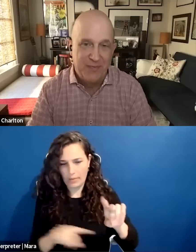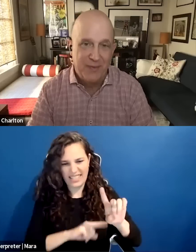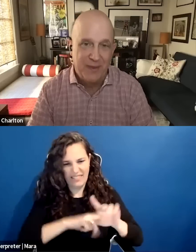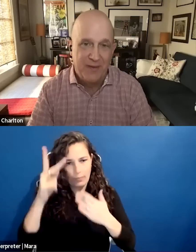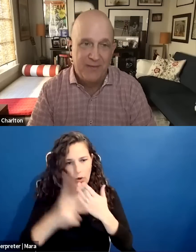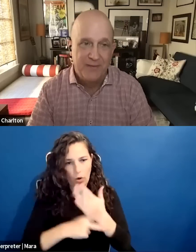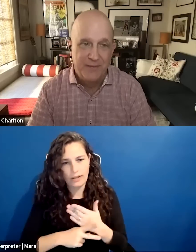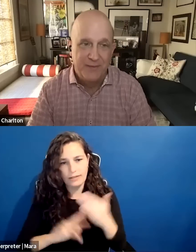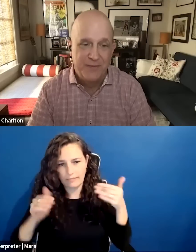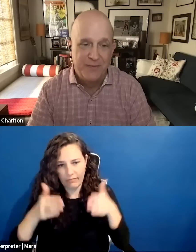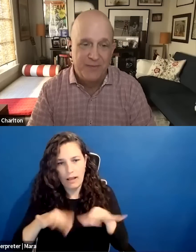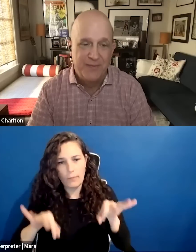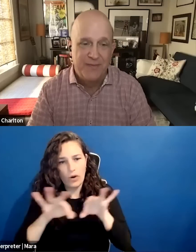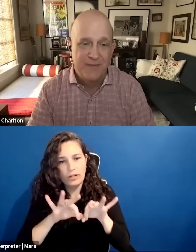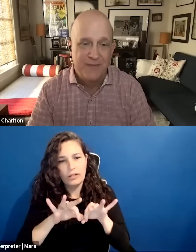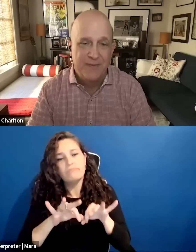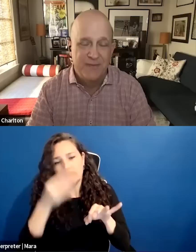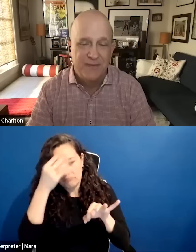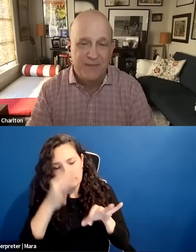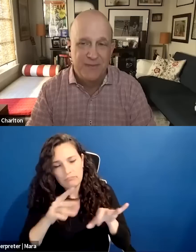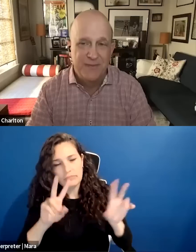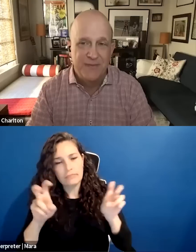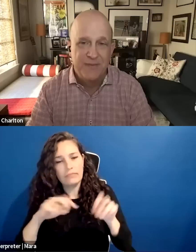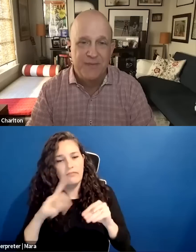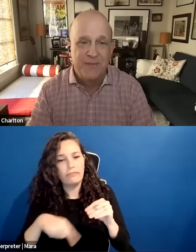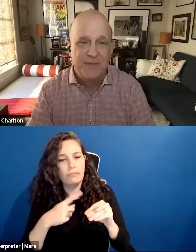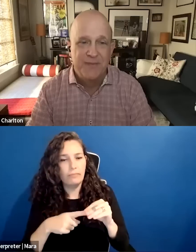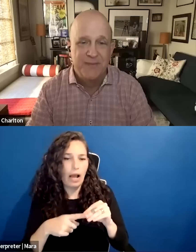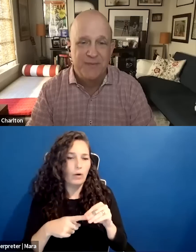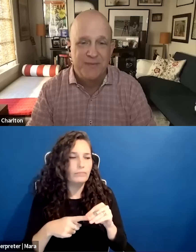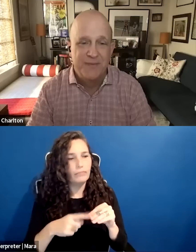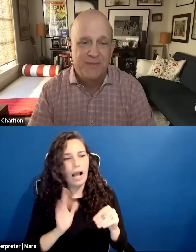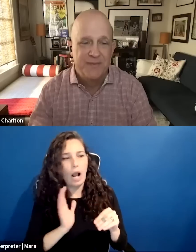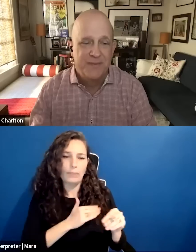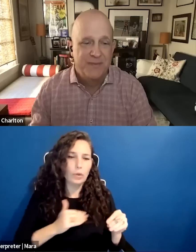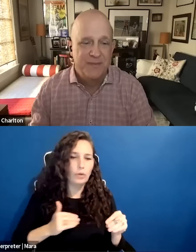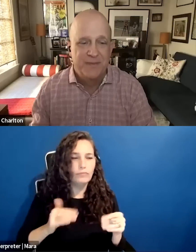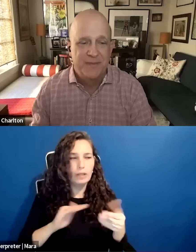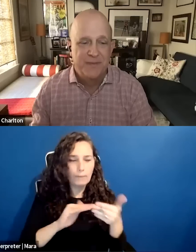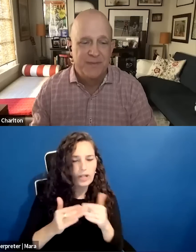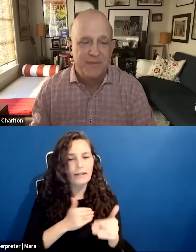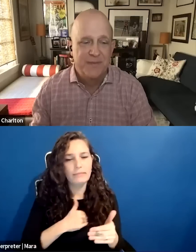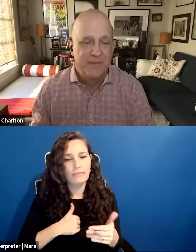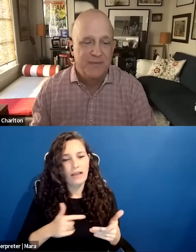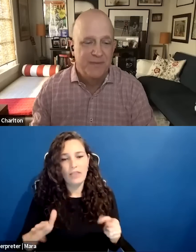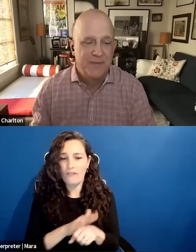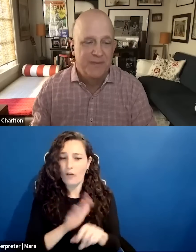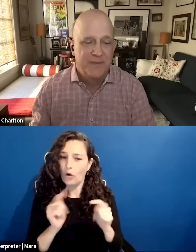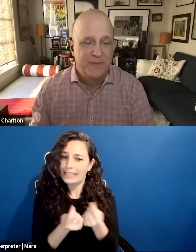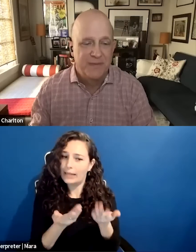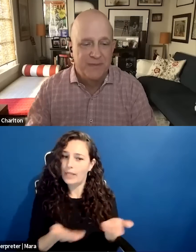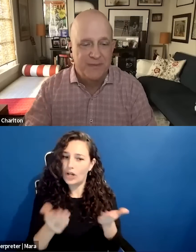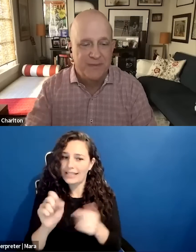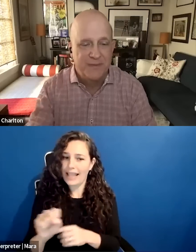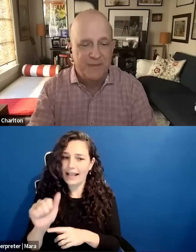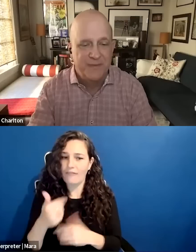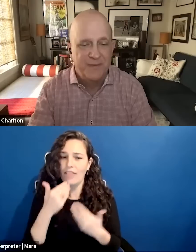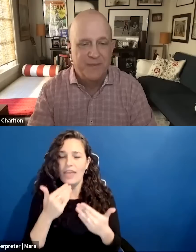and informative topics for our members and community. And on behalf of the entire team here at SAG-AFTRA, I want to thank you so much for watching